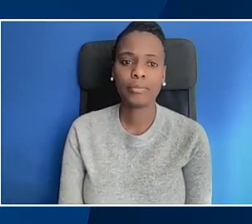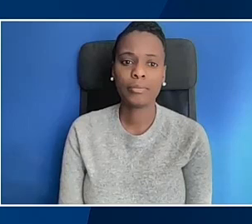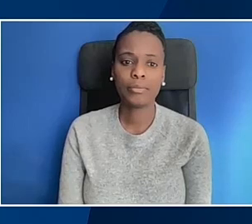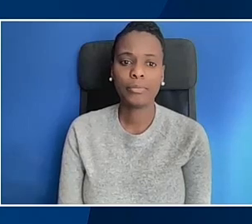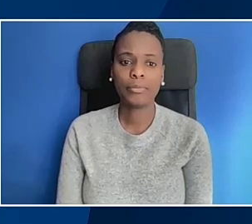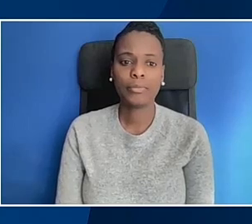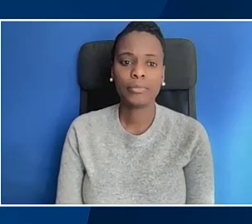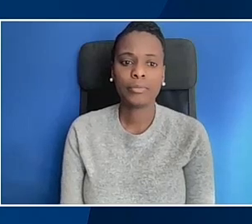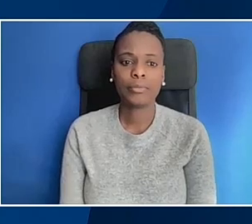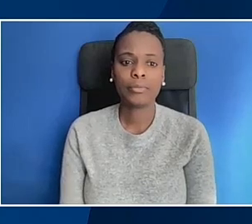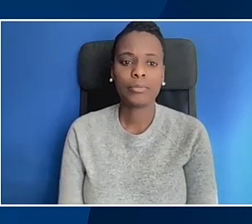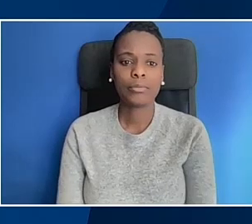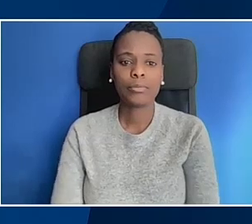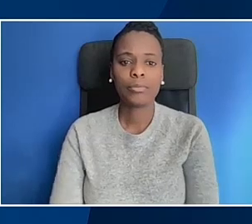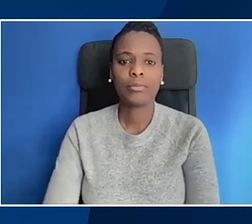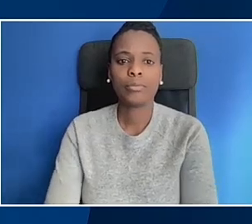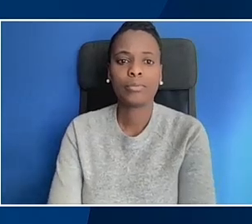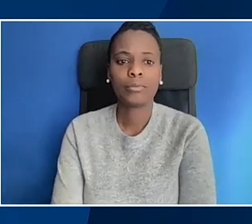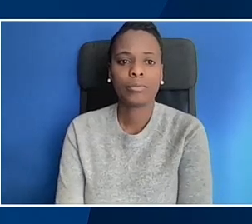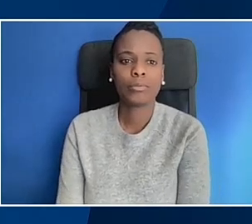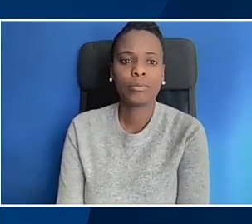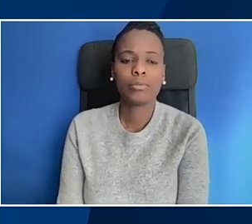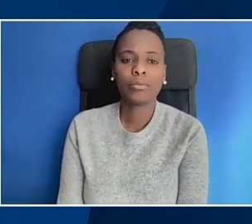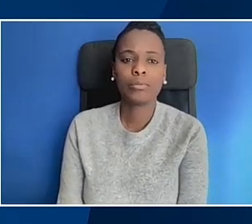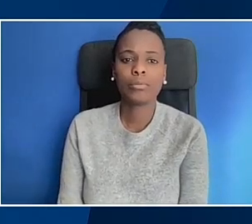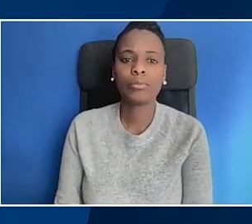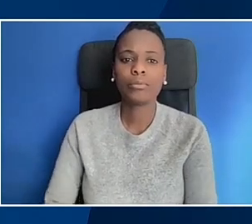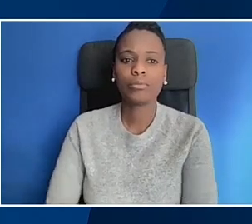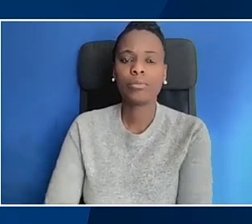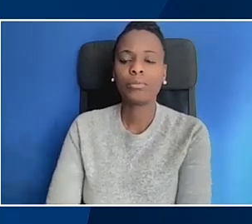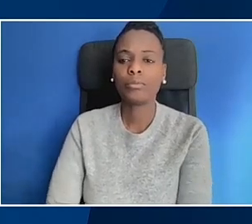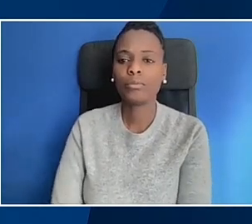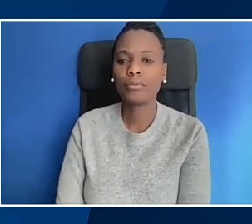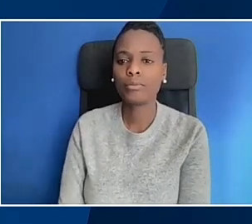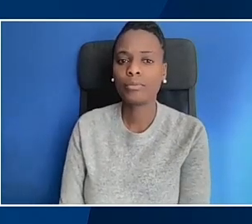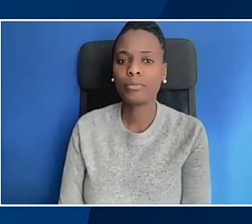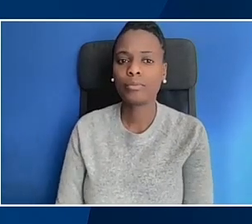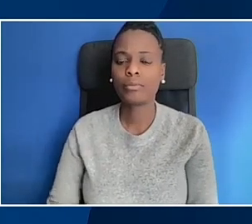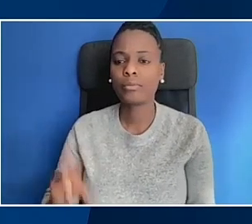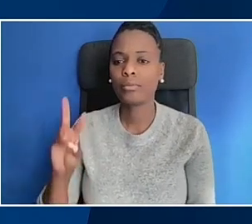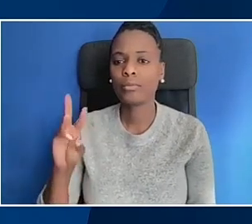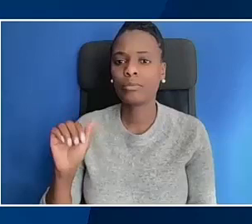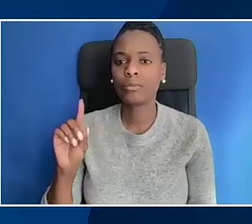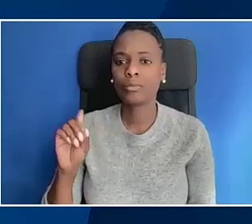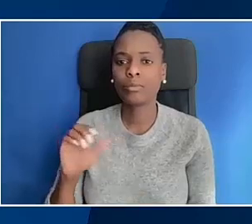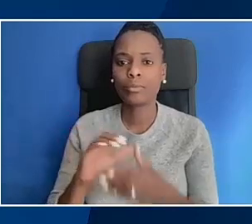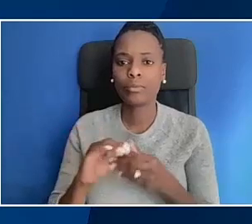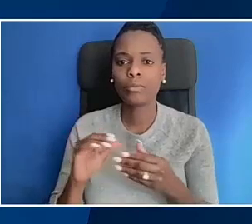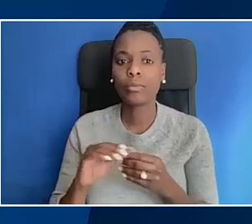I'll say, from the programs and directors and staff that I've talked to.